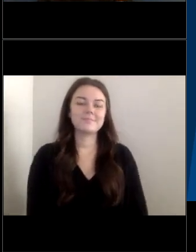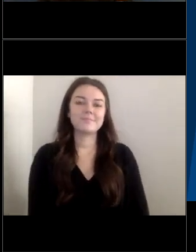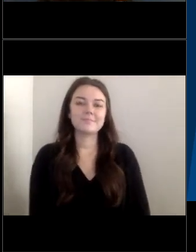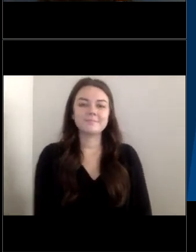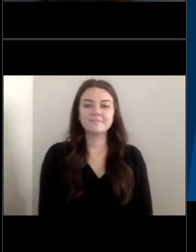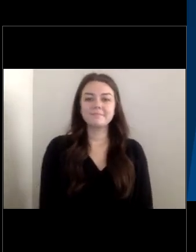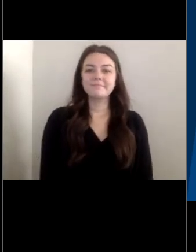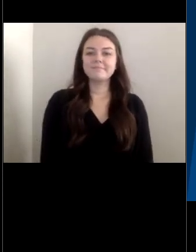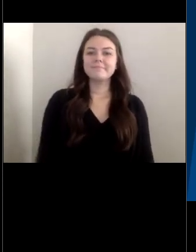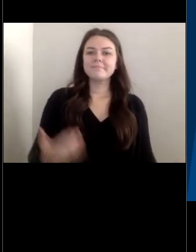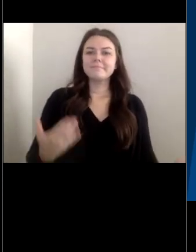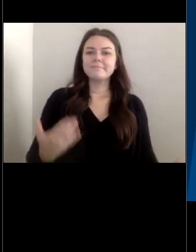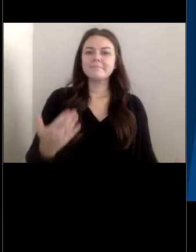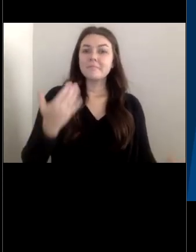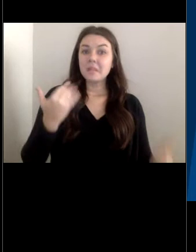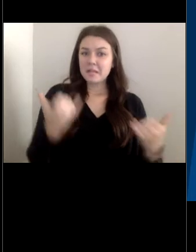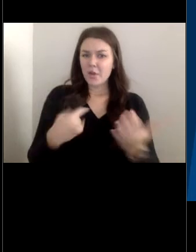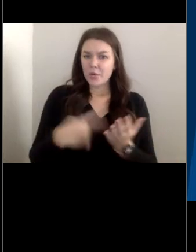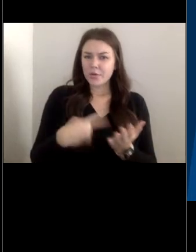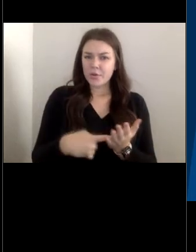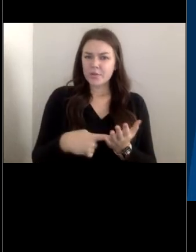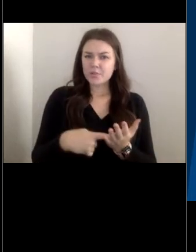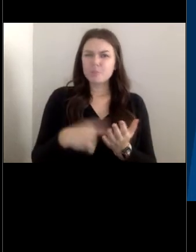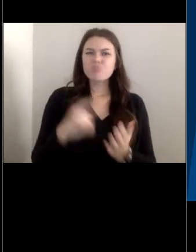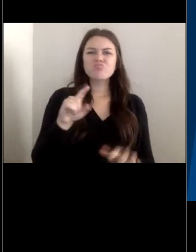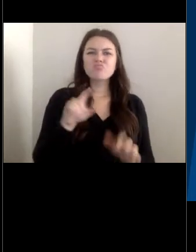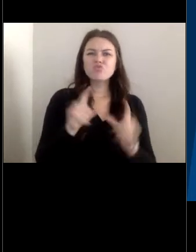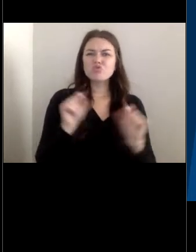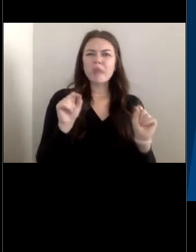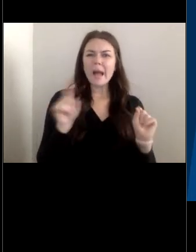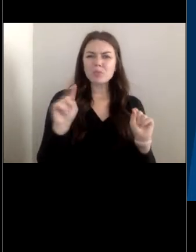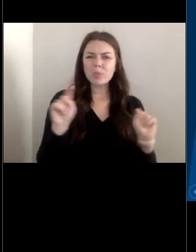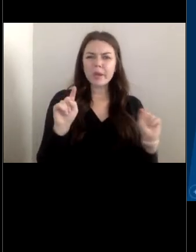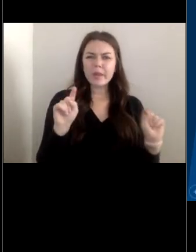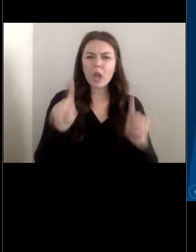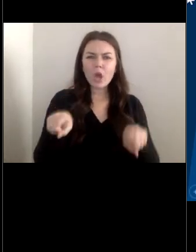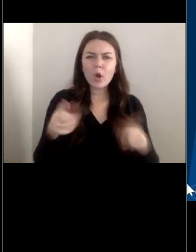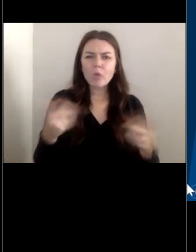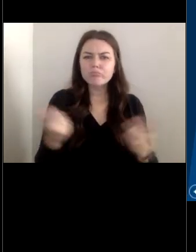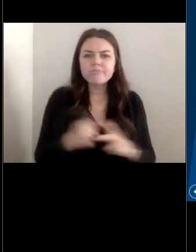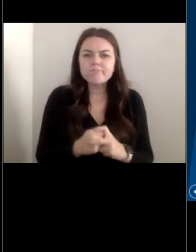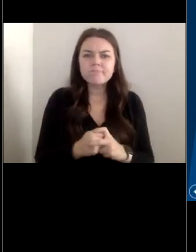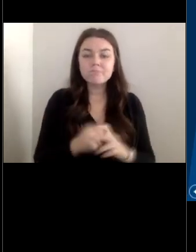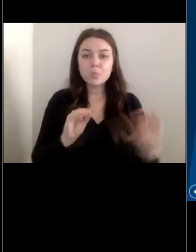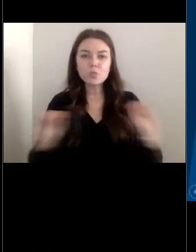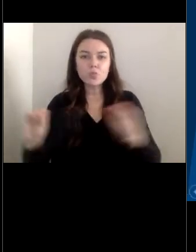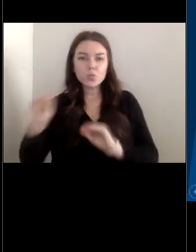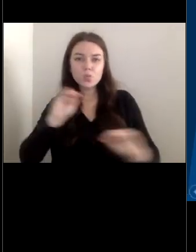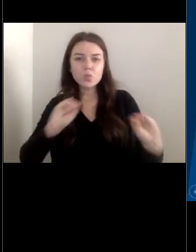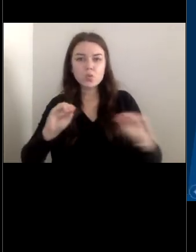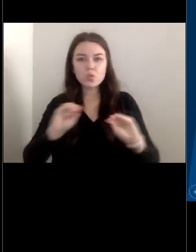So we're going to talk about some movement of crabs and how would you figure out how crabs move?